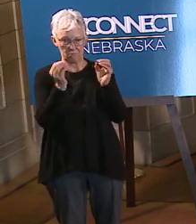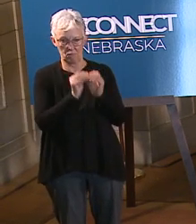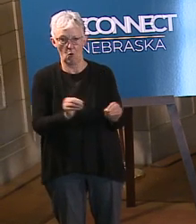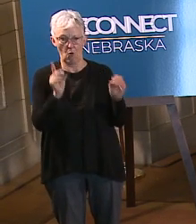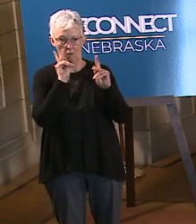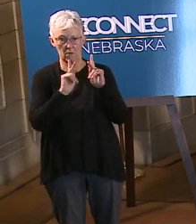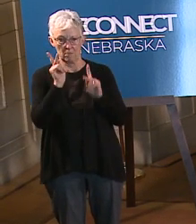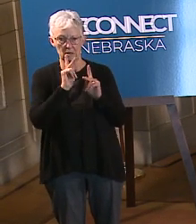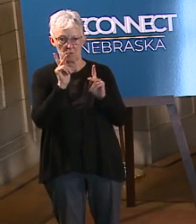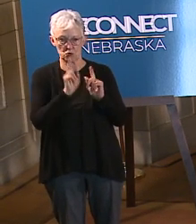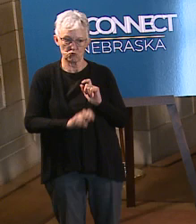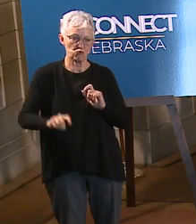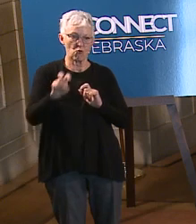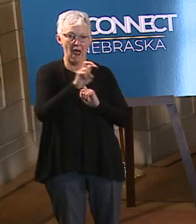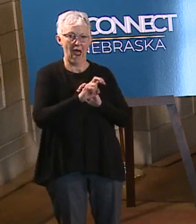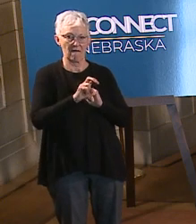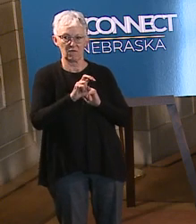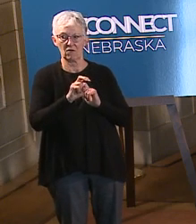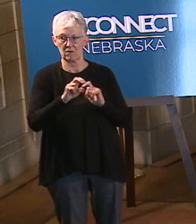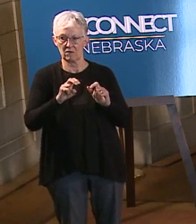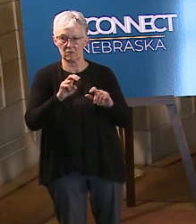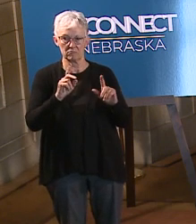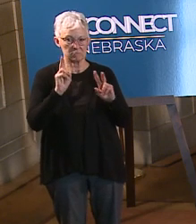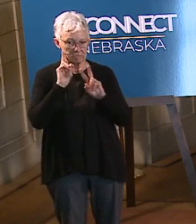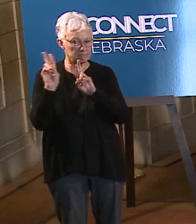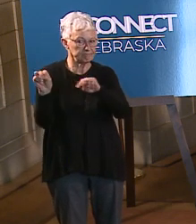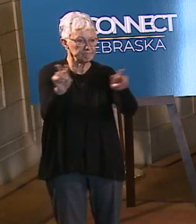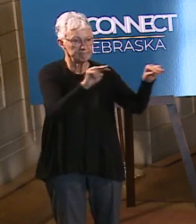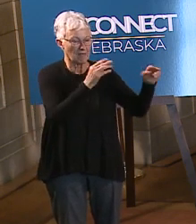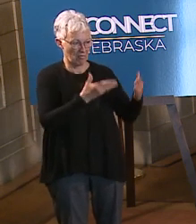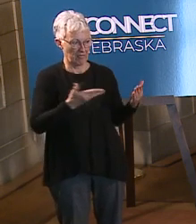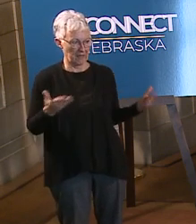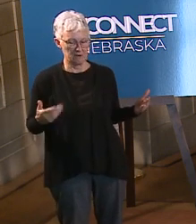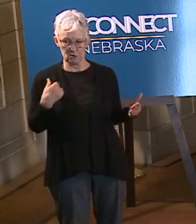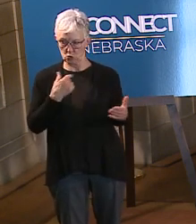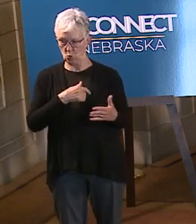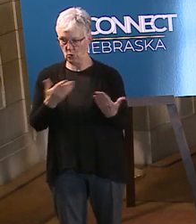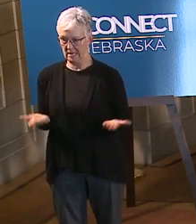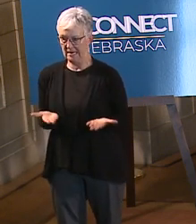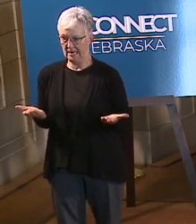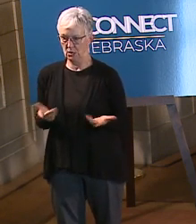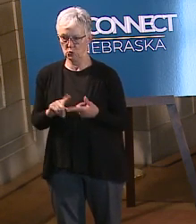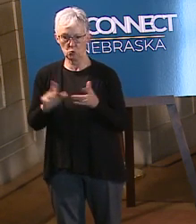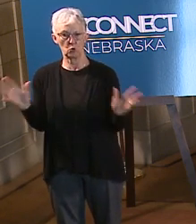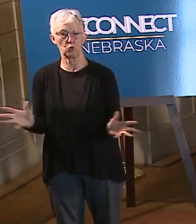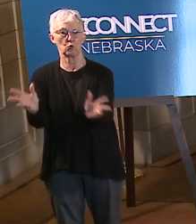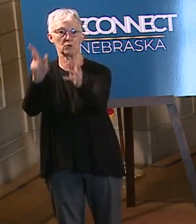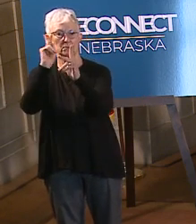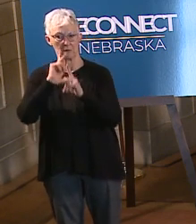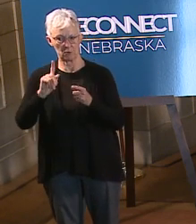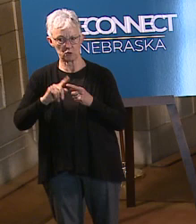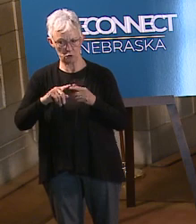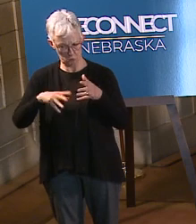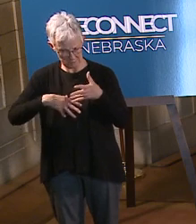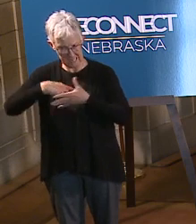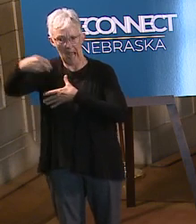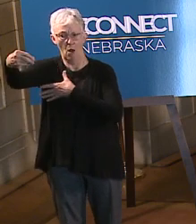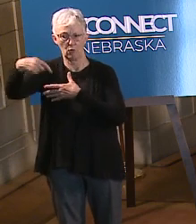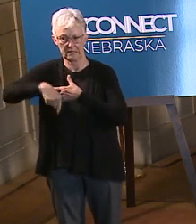THAT THE RECOVERY OF THE TOURISM INDUSTRY HAS ALREADY BEGUN. SO WE ARE REALLY EXCITED TODAY